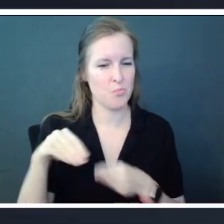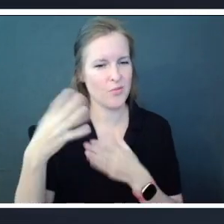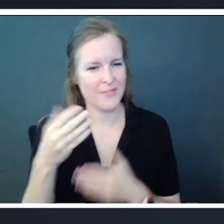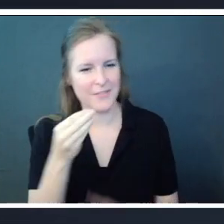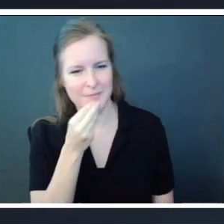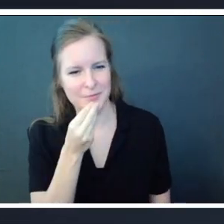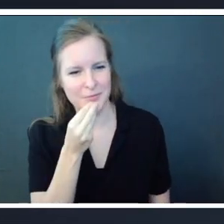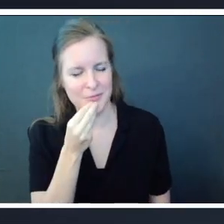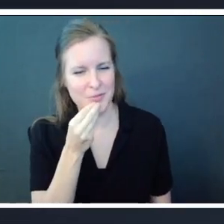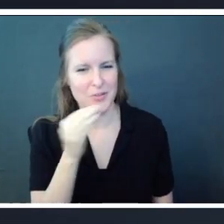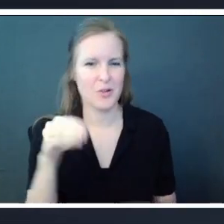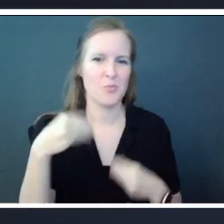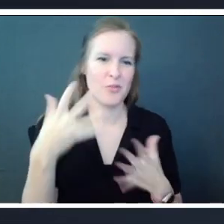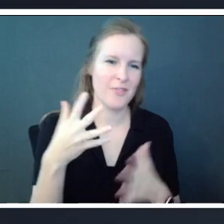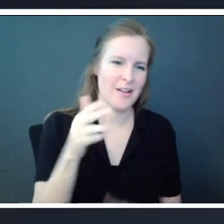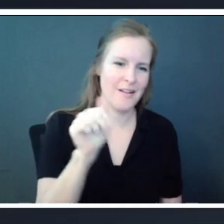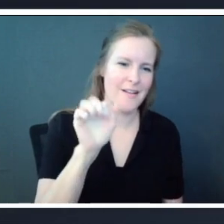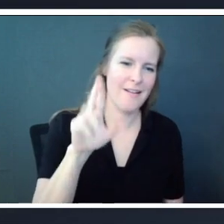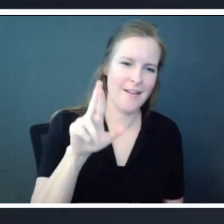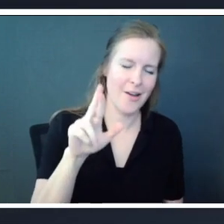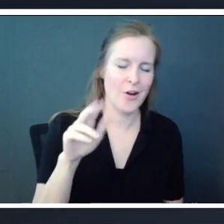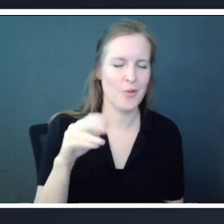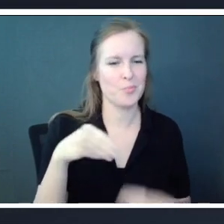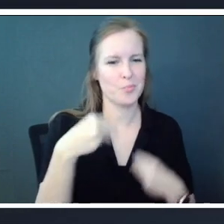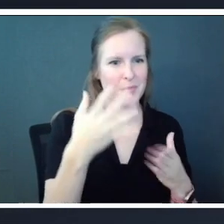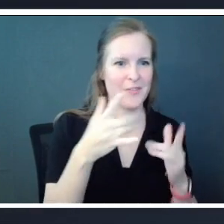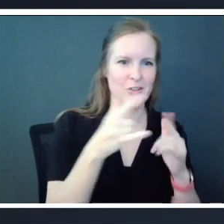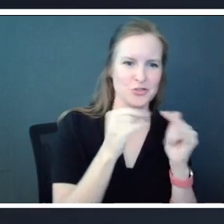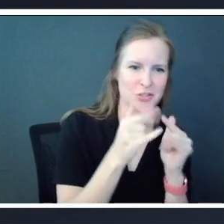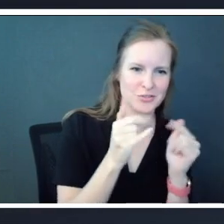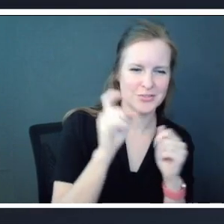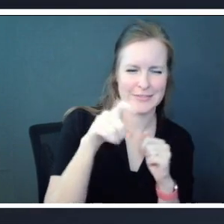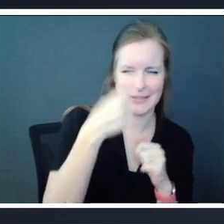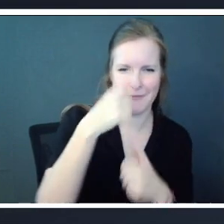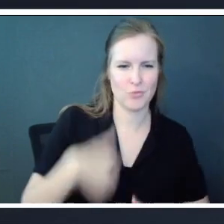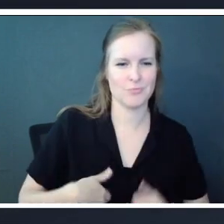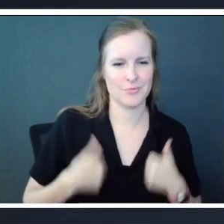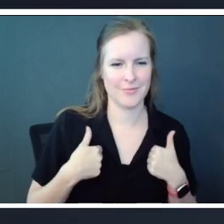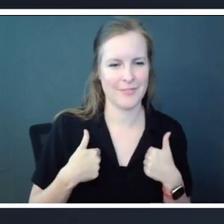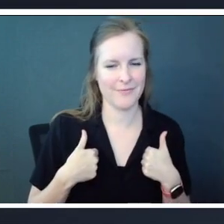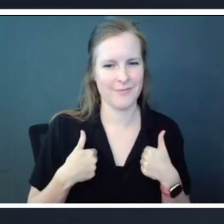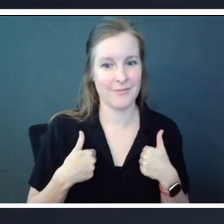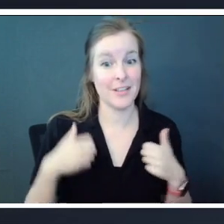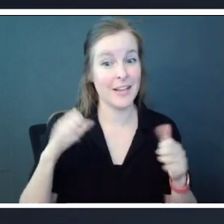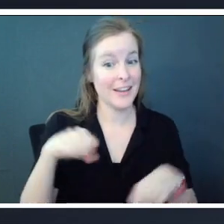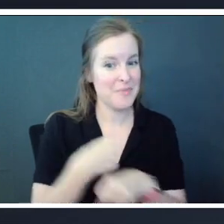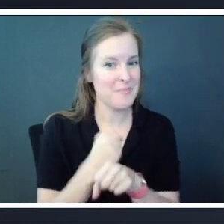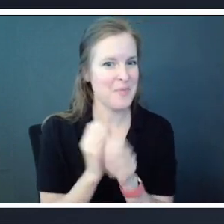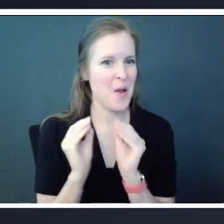and shelter that we all need to survive. You can help create more habitat for animals by planting